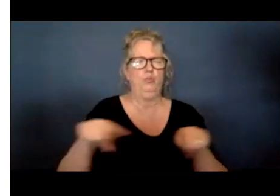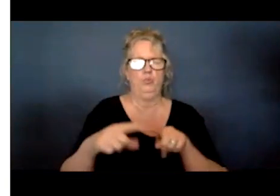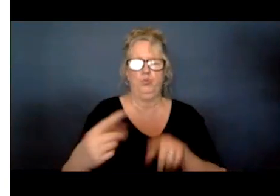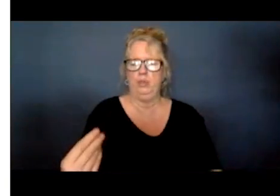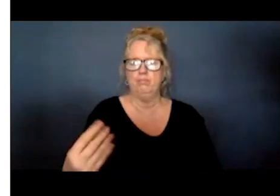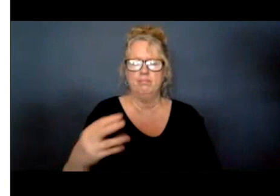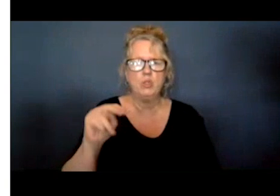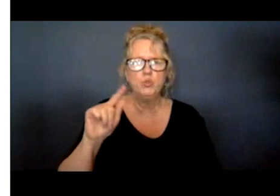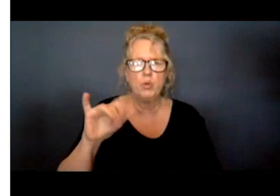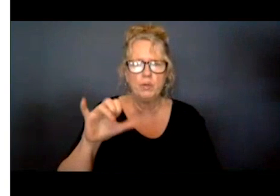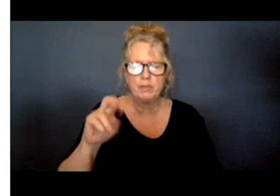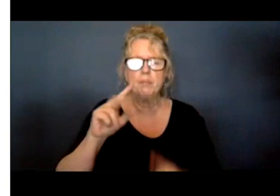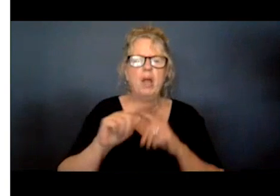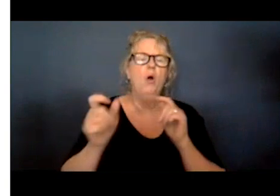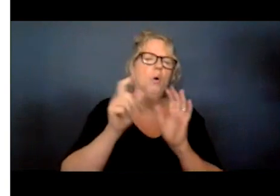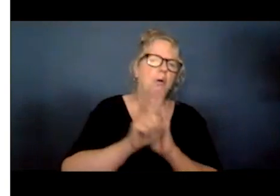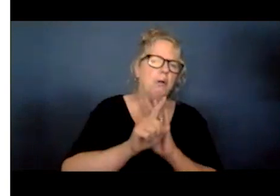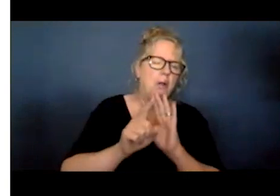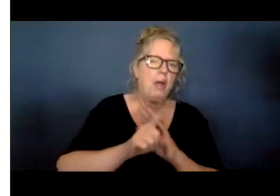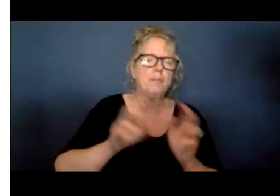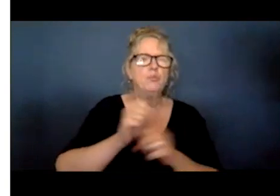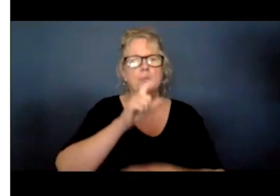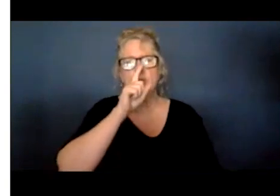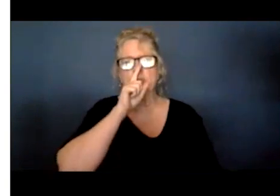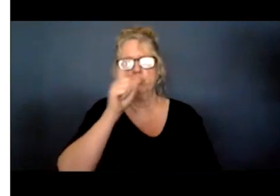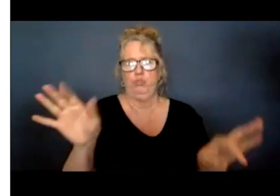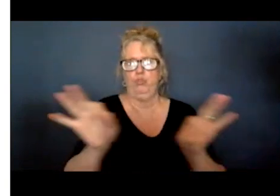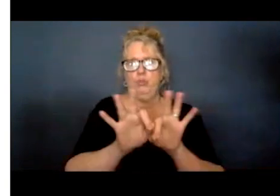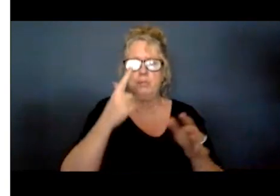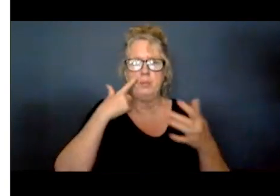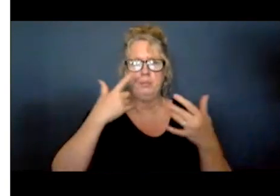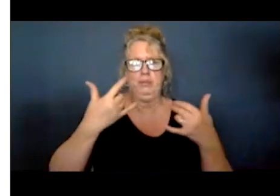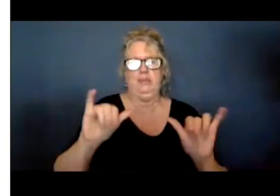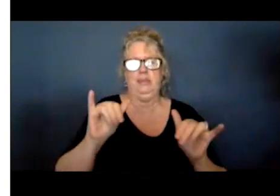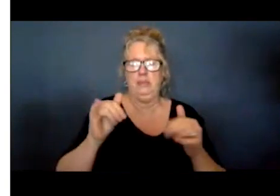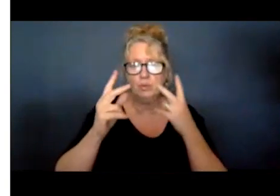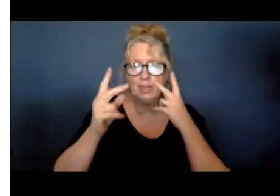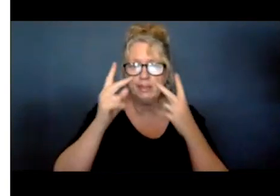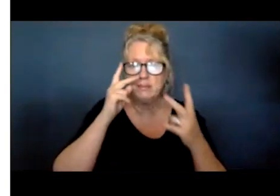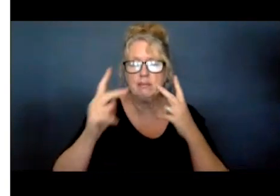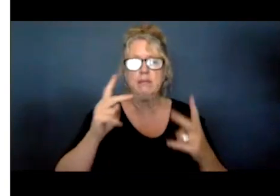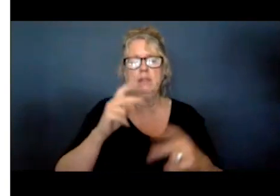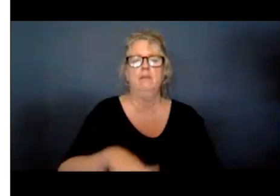with auditory alarms or signals, ensuring that critical alerts are still perceived.